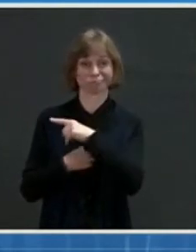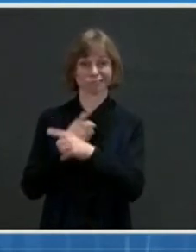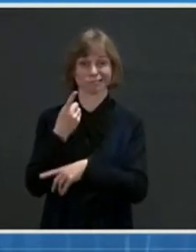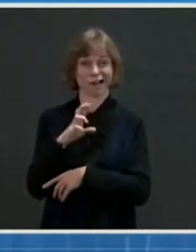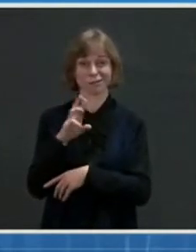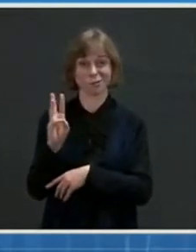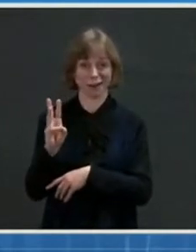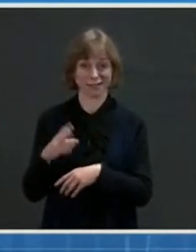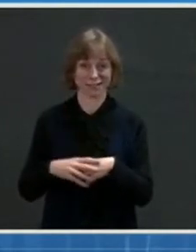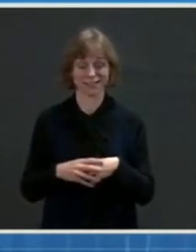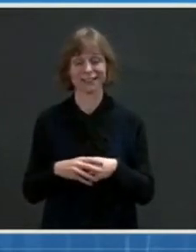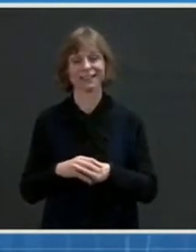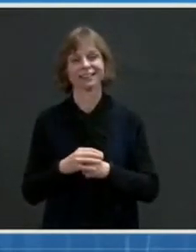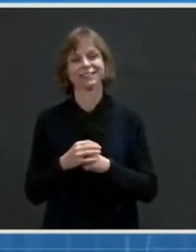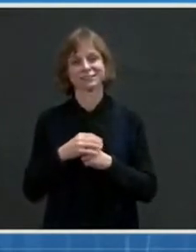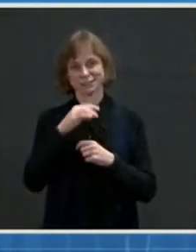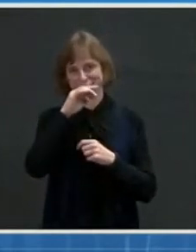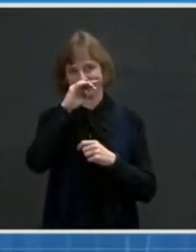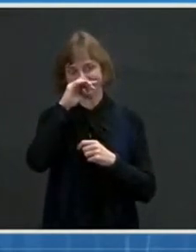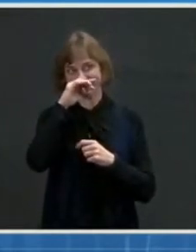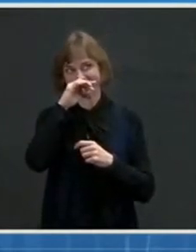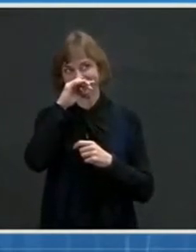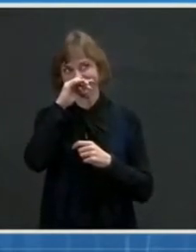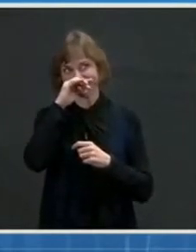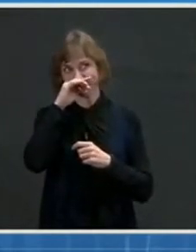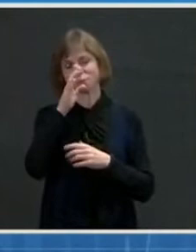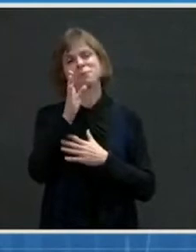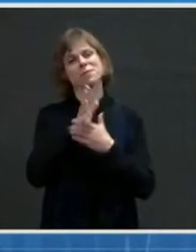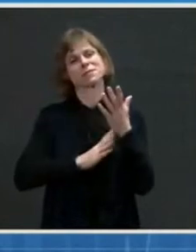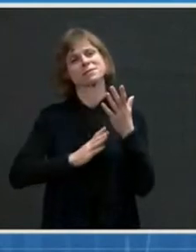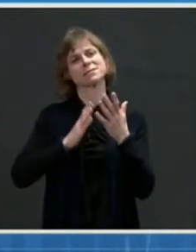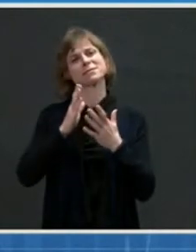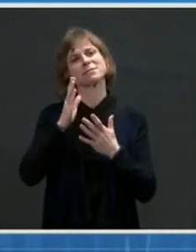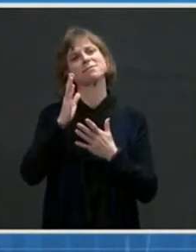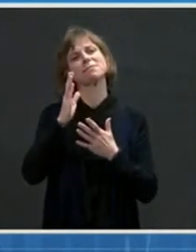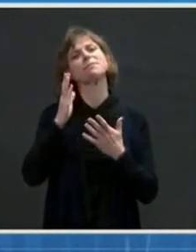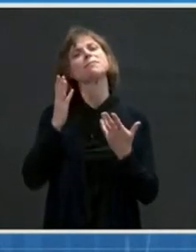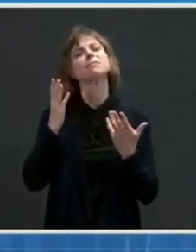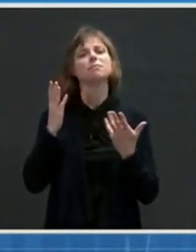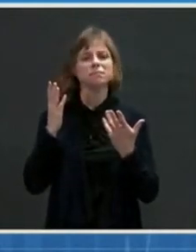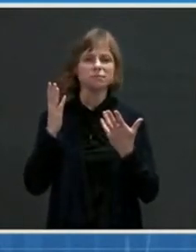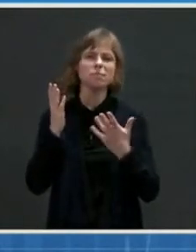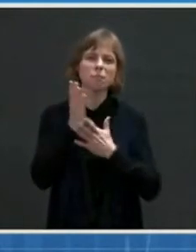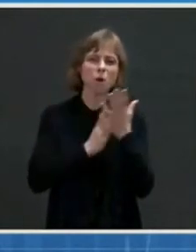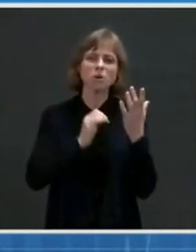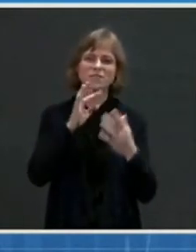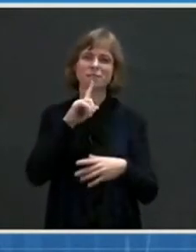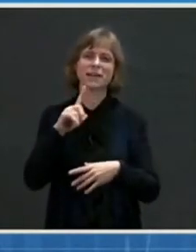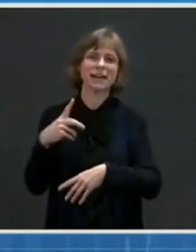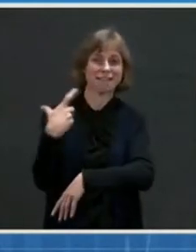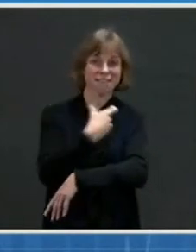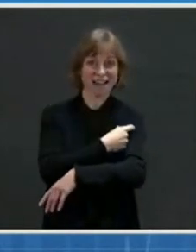I'LL START OFF AND BE VERY BRIEF AND HAND IT TO DR. WALENSKY.